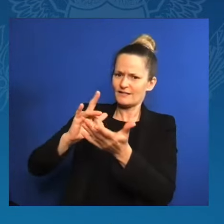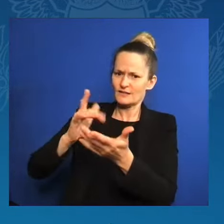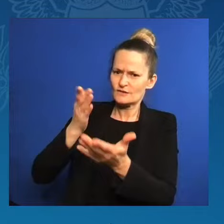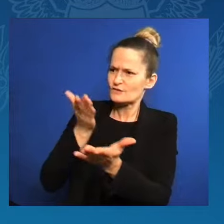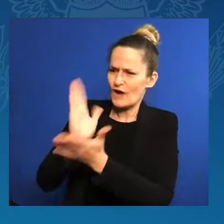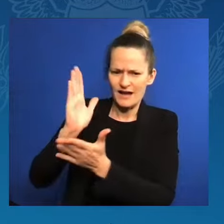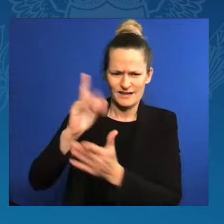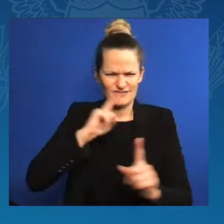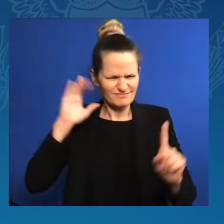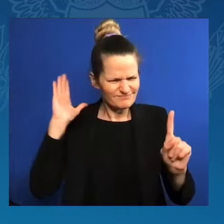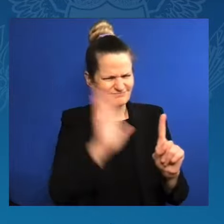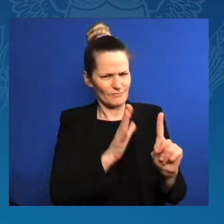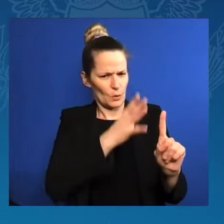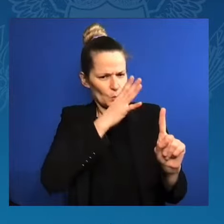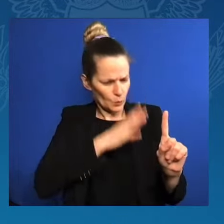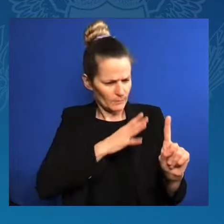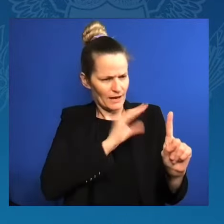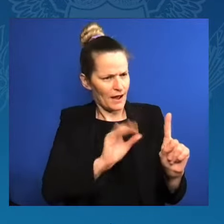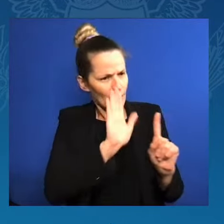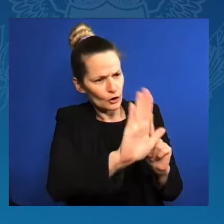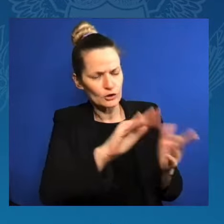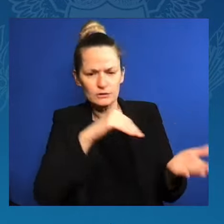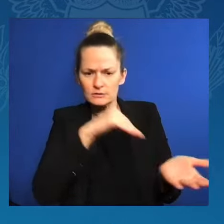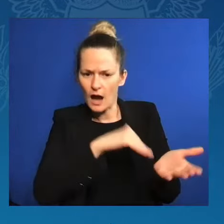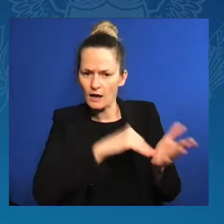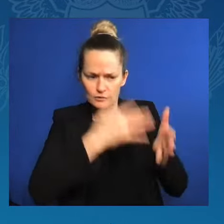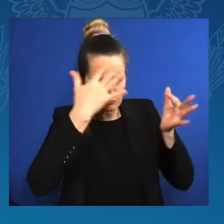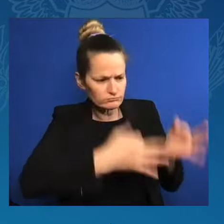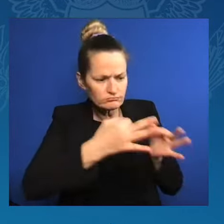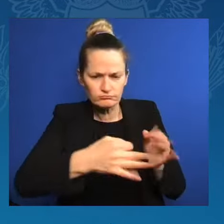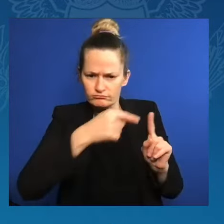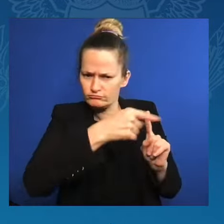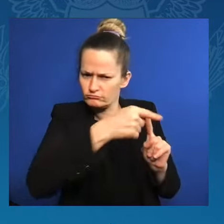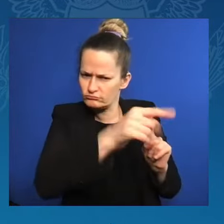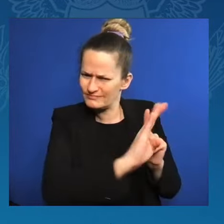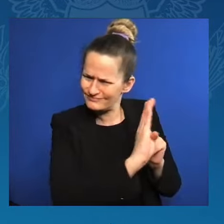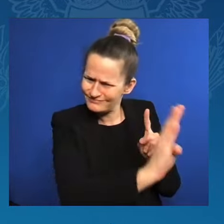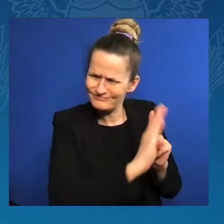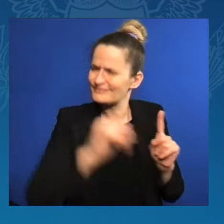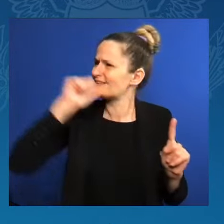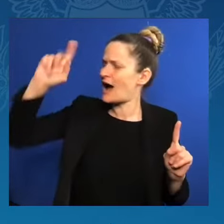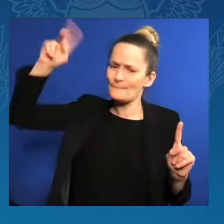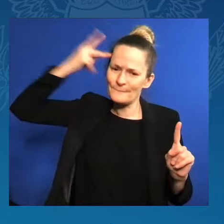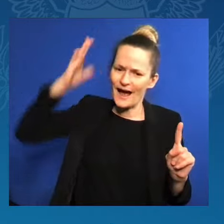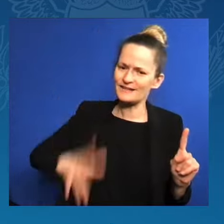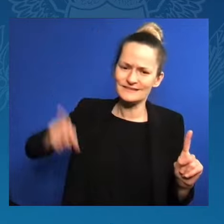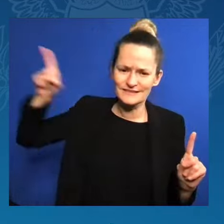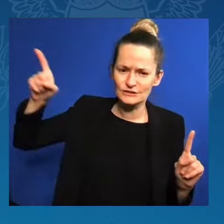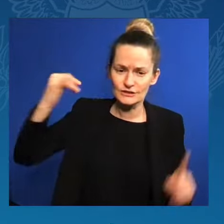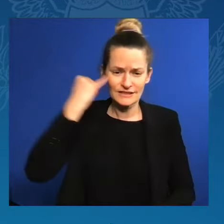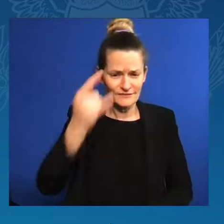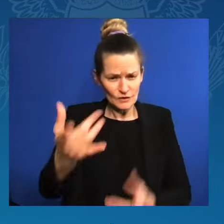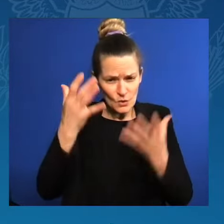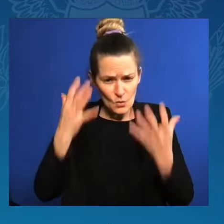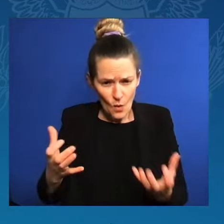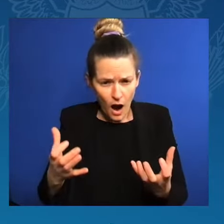Stand if you want to end the crisis of maternal mortality, to institute national family and parent paid leave.